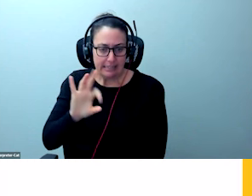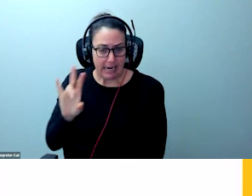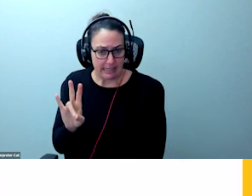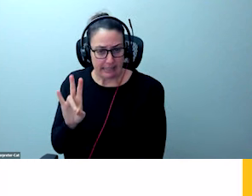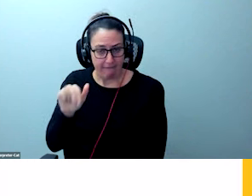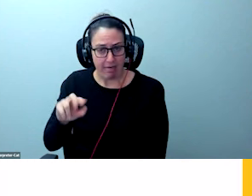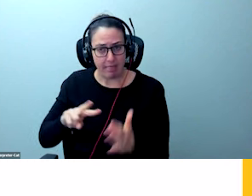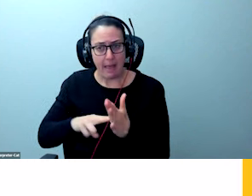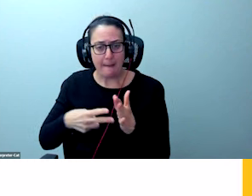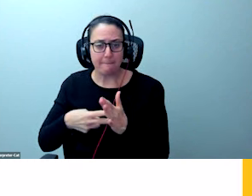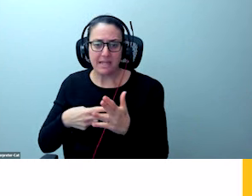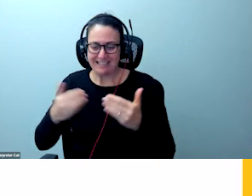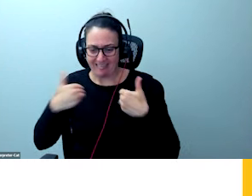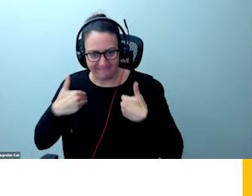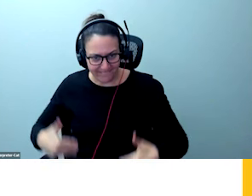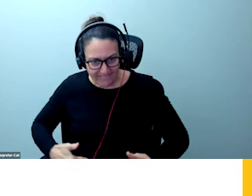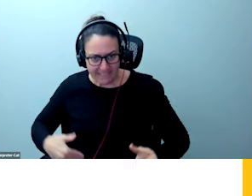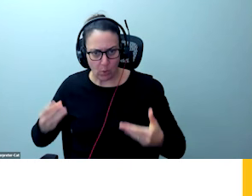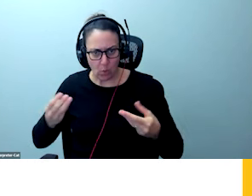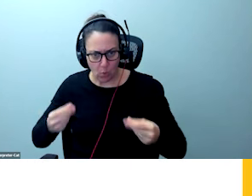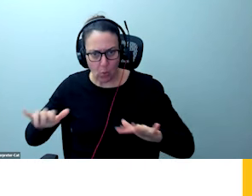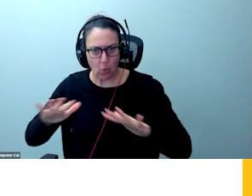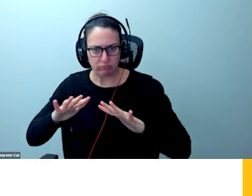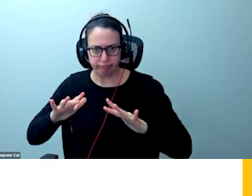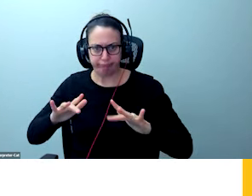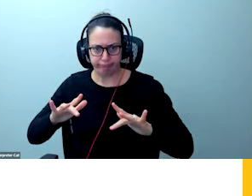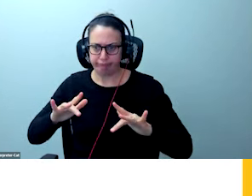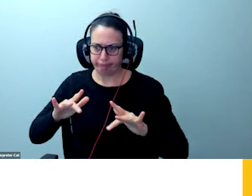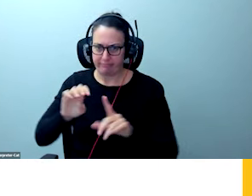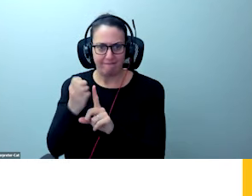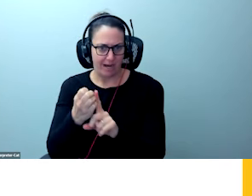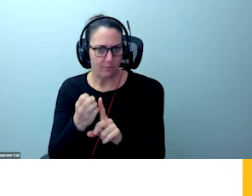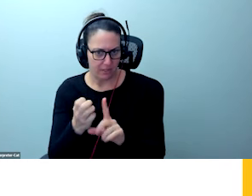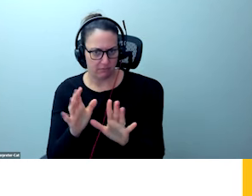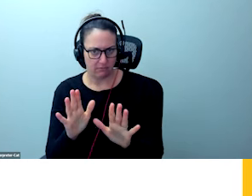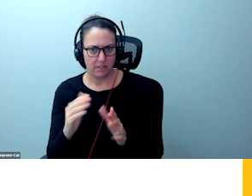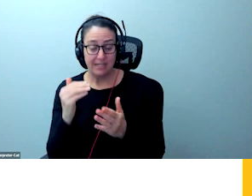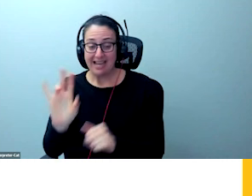to address the physical environment first and foremost with its list of seven principles